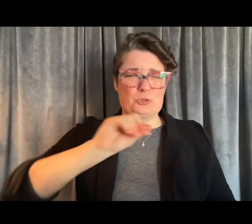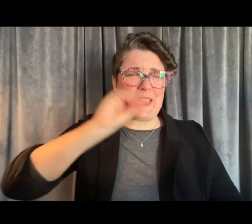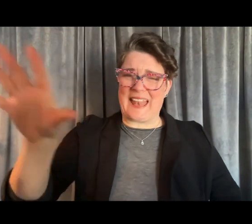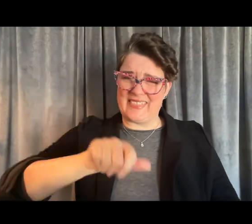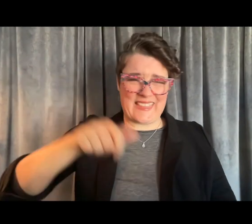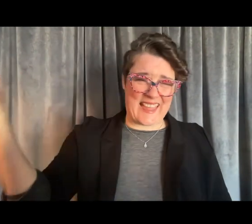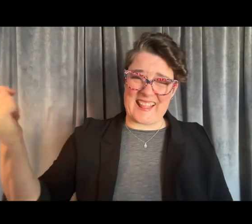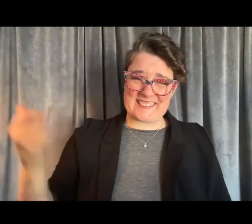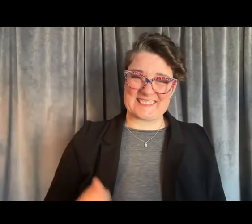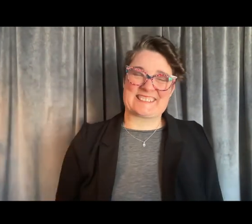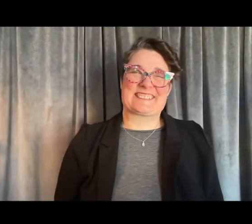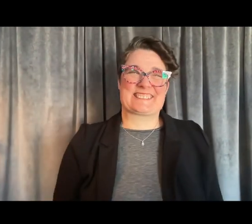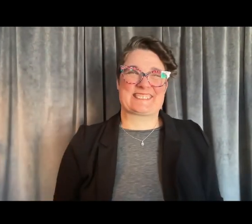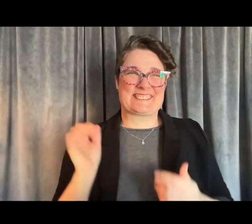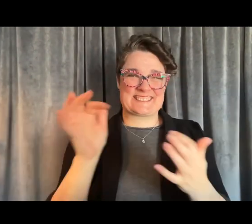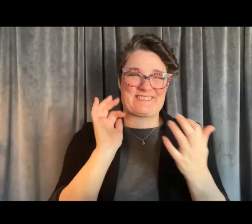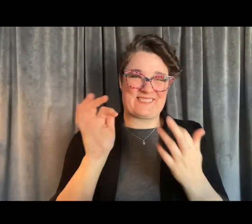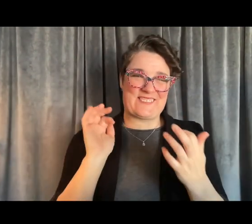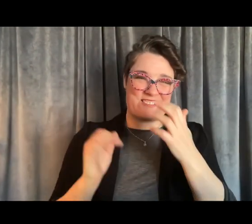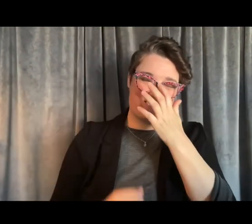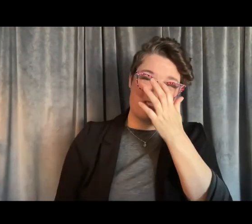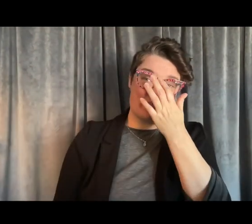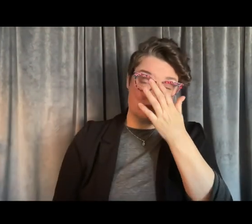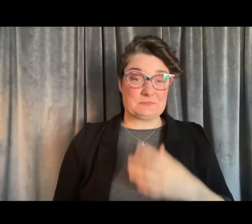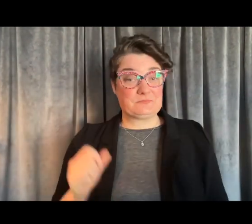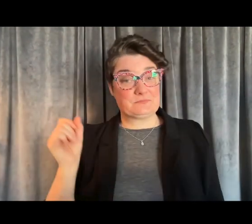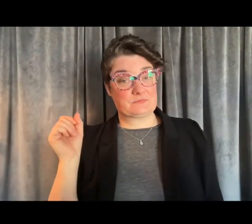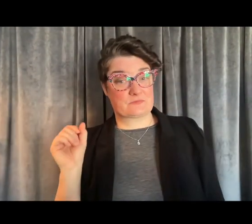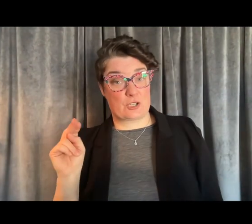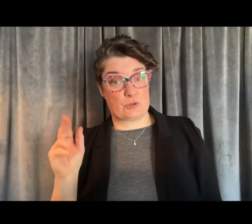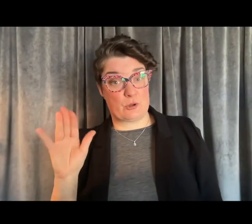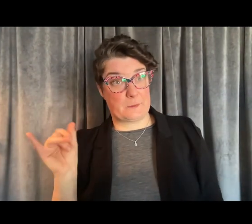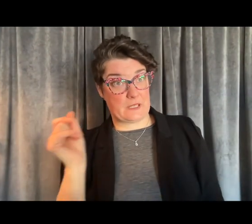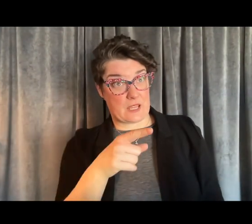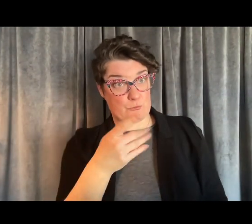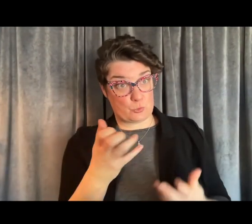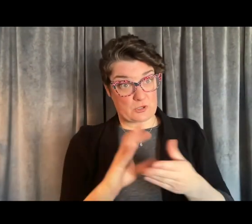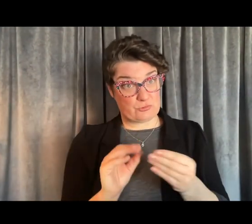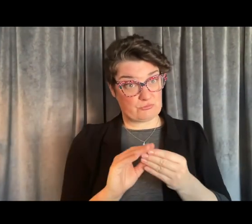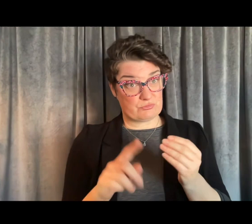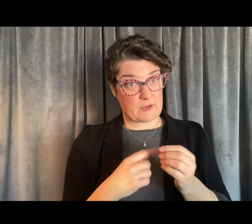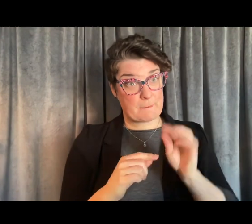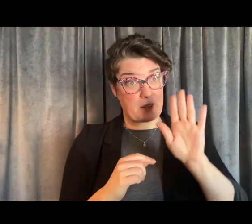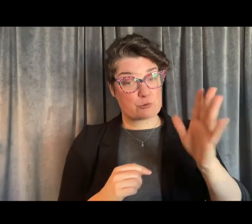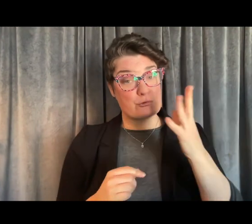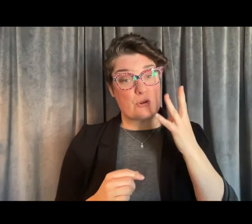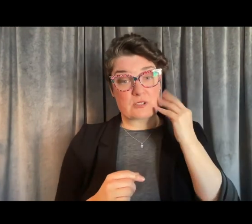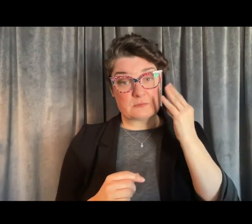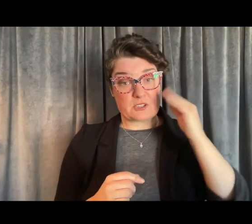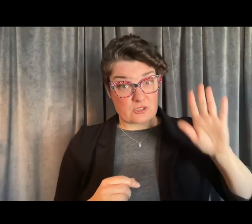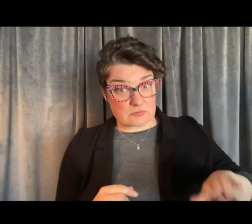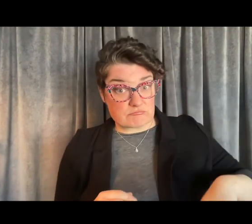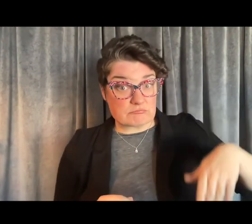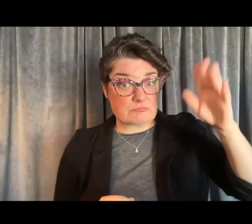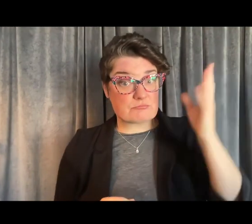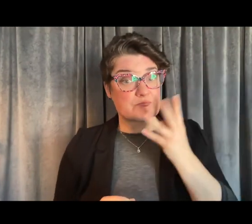Don't do anything else really. Nomy: Do you wanna share some about your Jewish upbringing?